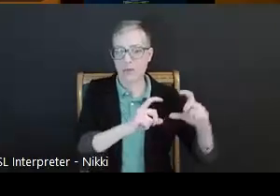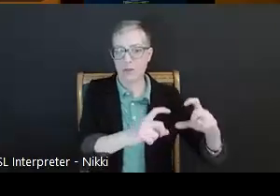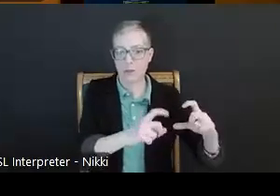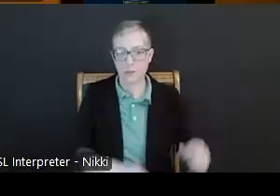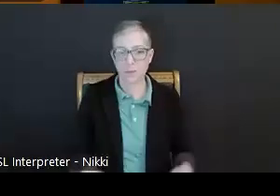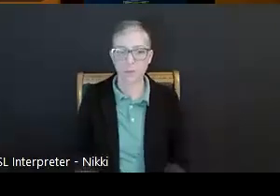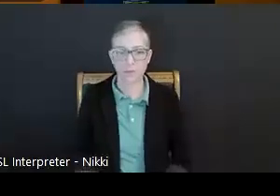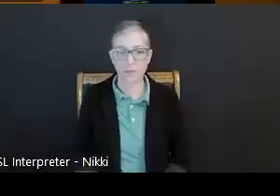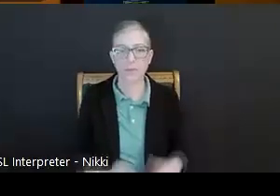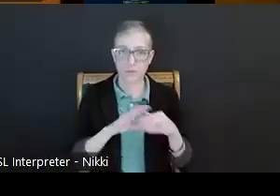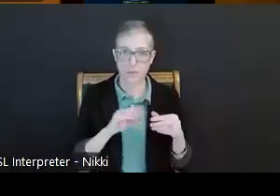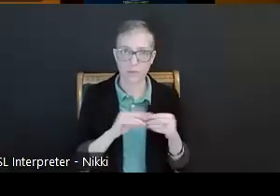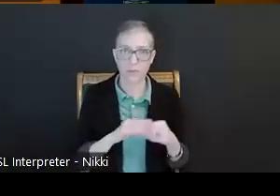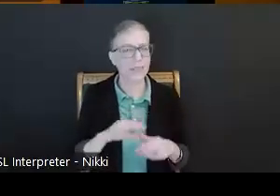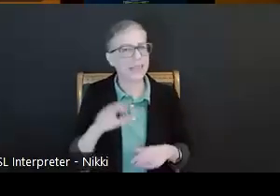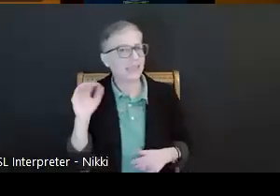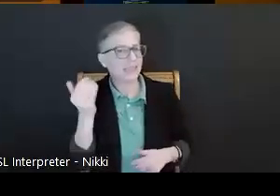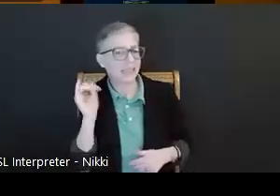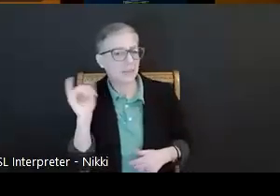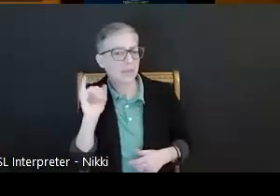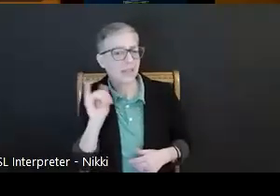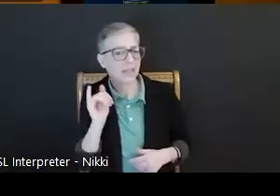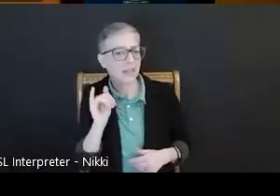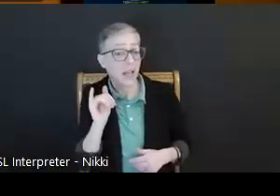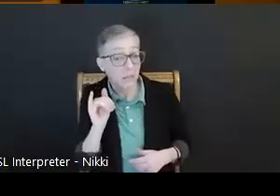when we think of healthcare the emotional is as important as the physical so it gives a